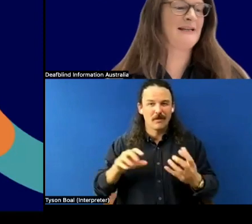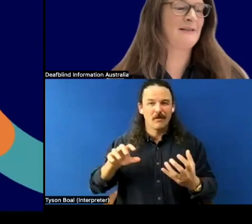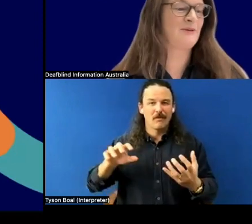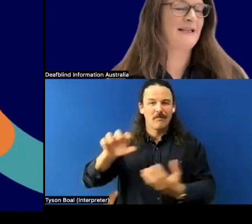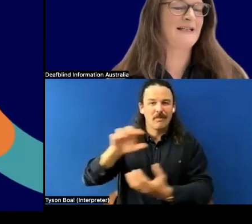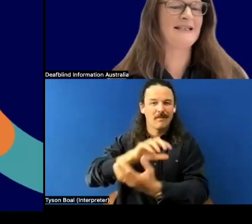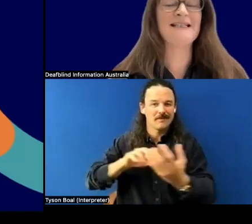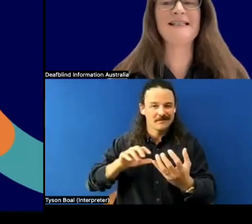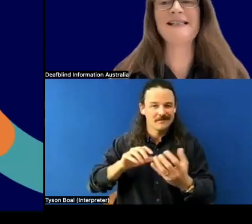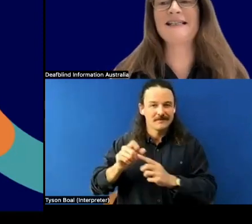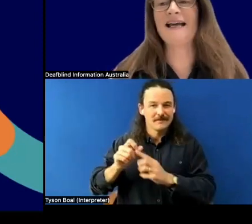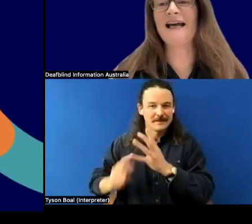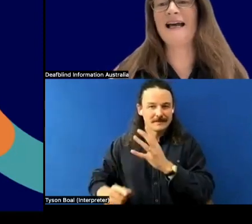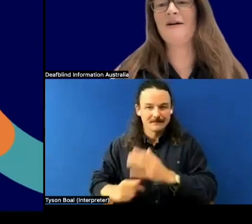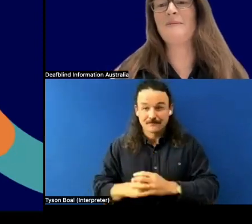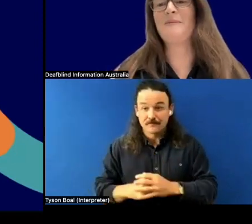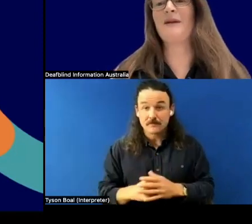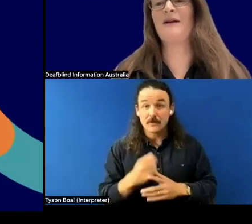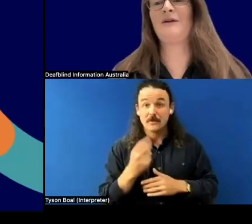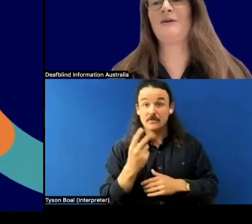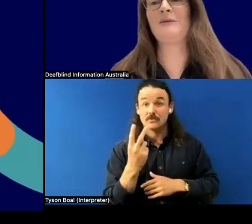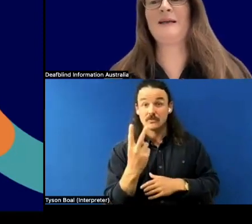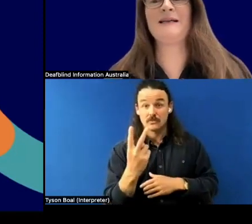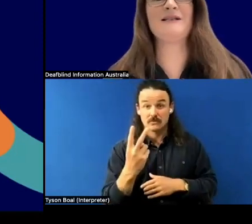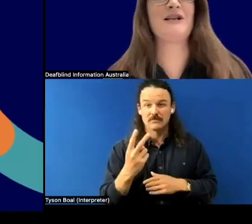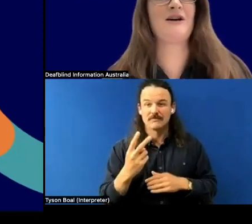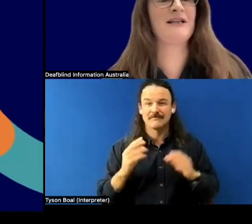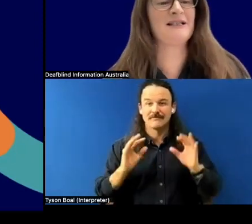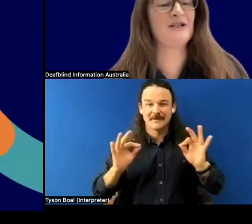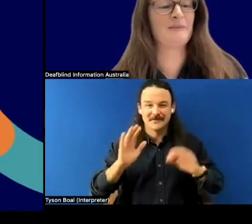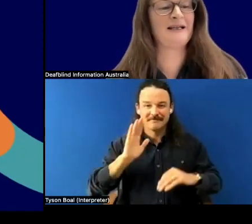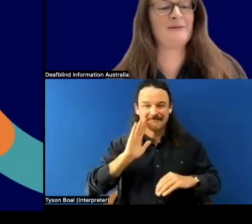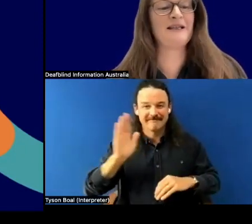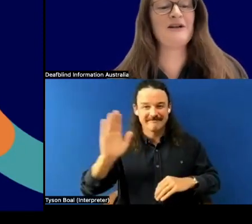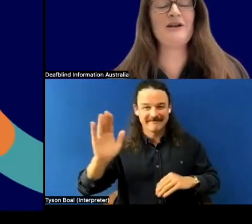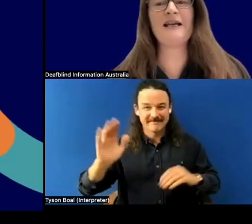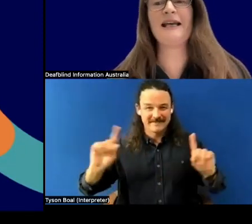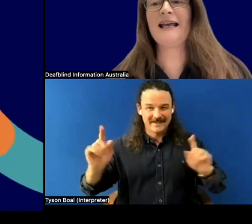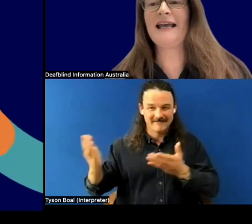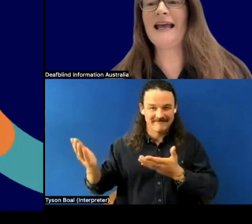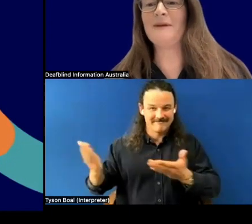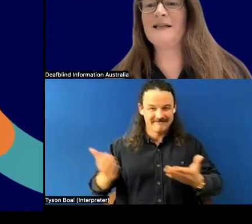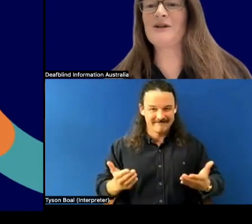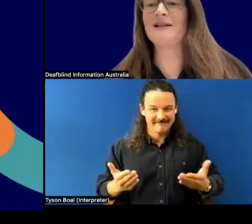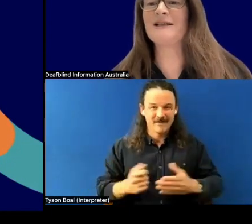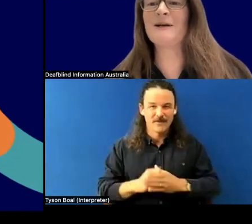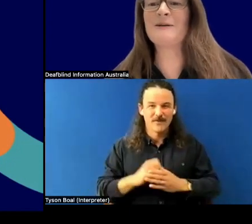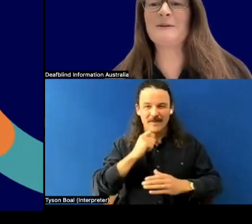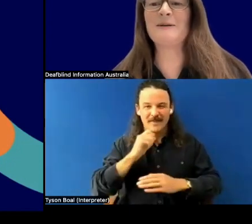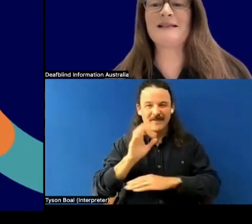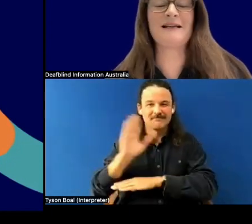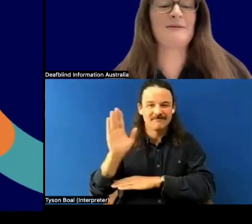guest presenters who will be sharing this topic with you. Emily Truswell will start